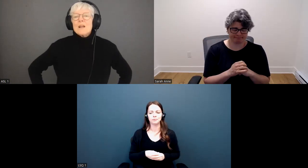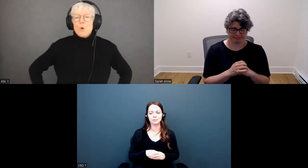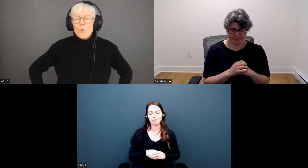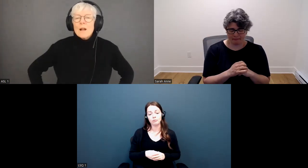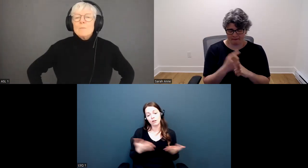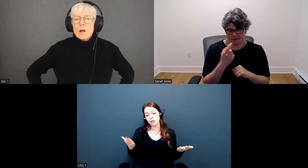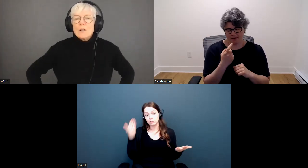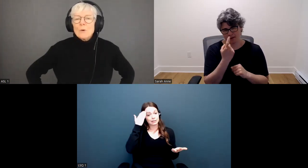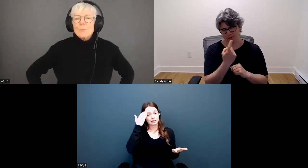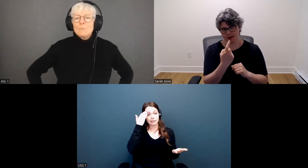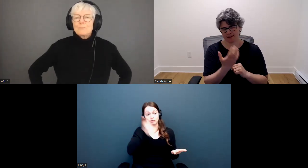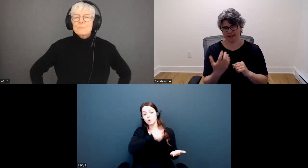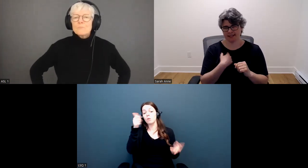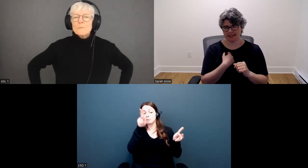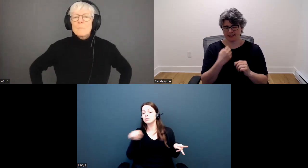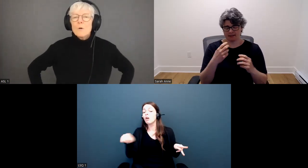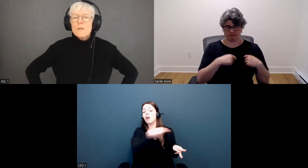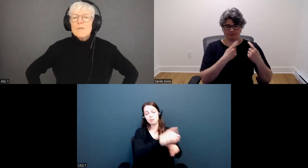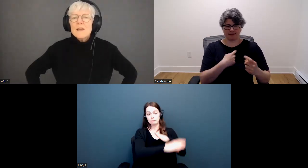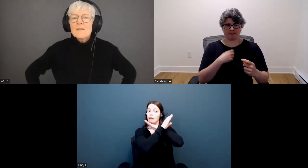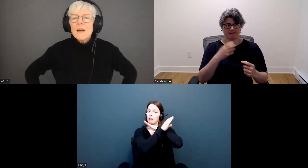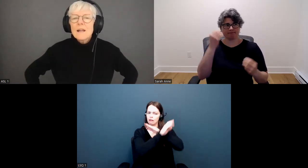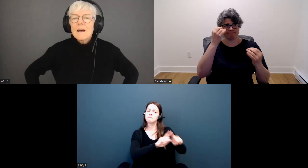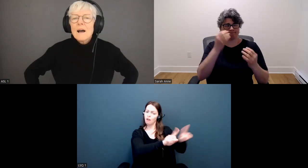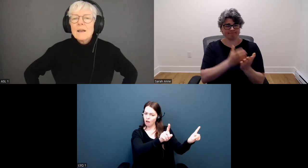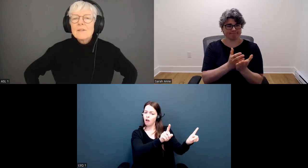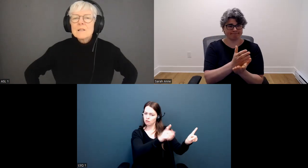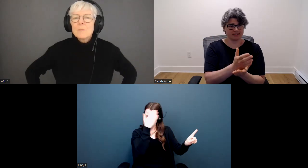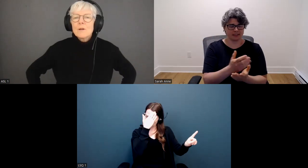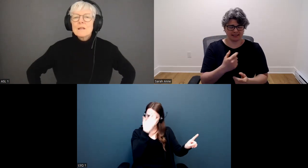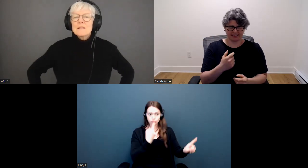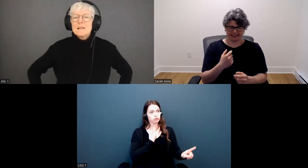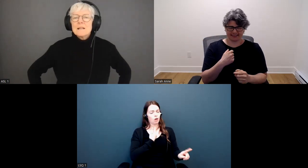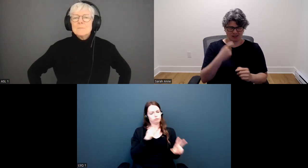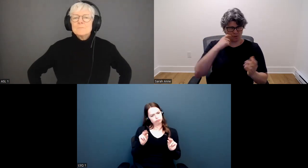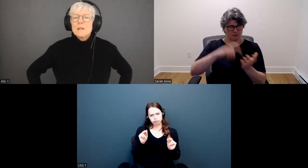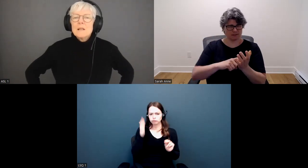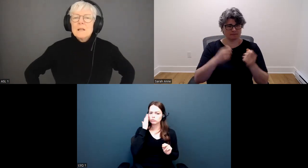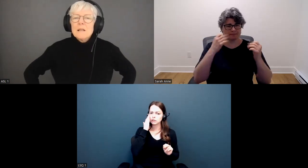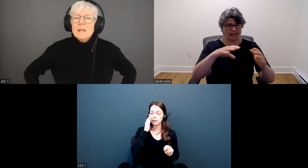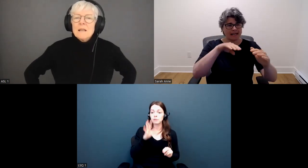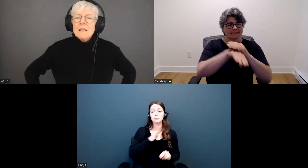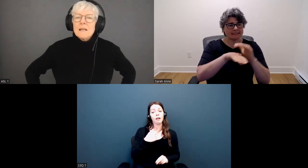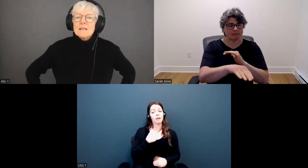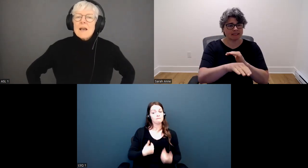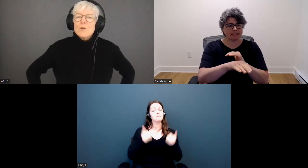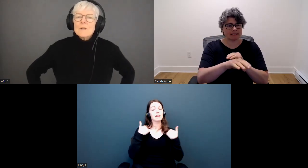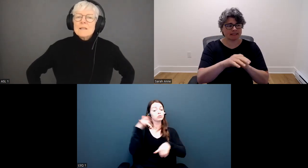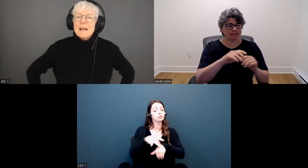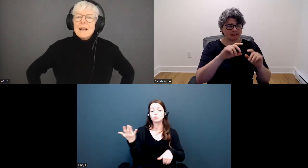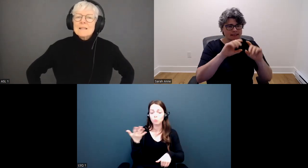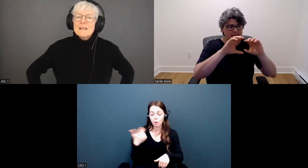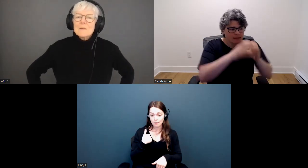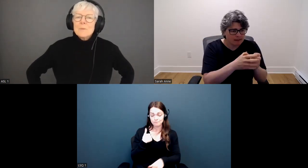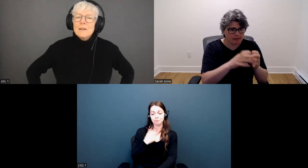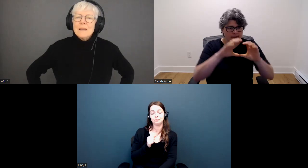I know that I'm not alone but one thing that I have experienced um is I have noticed that